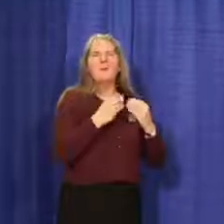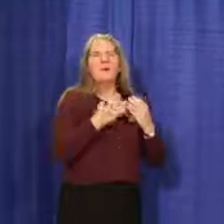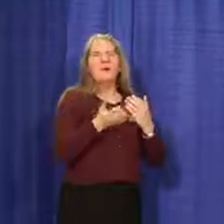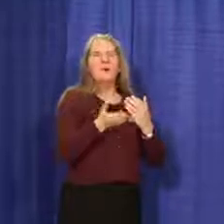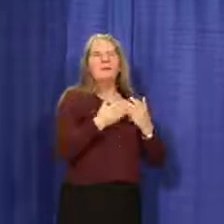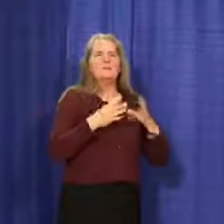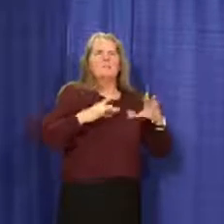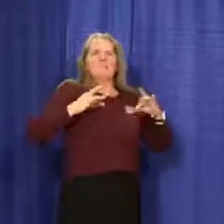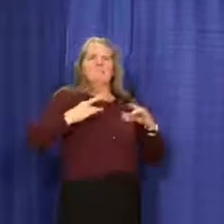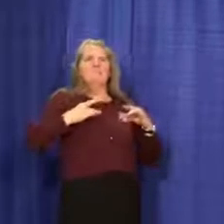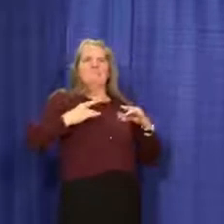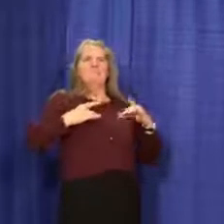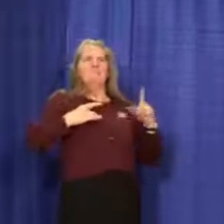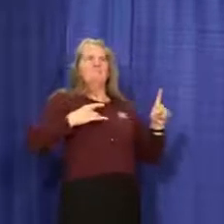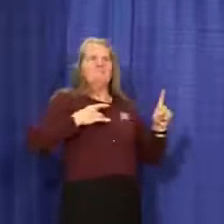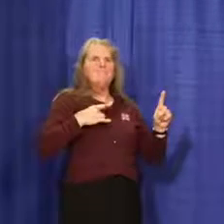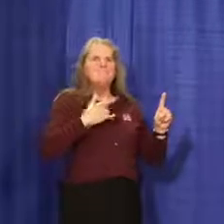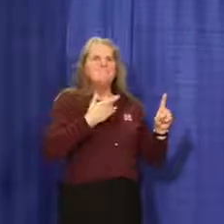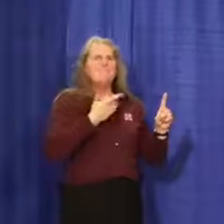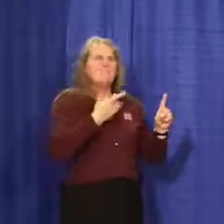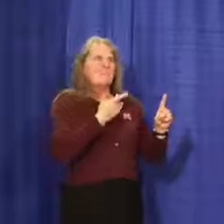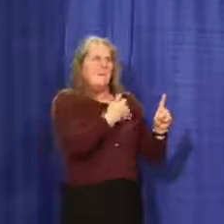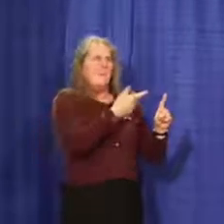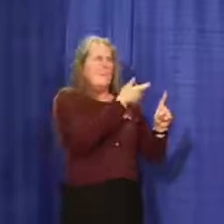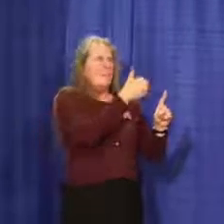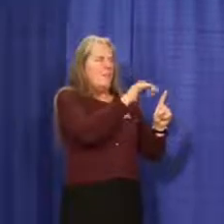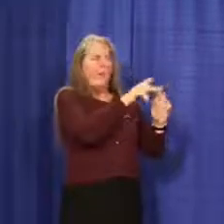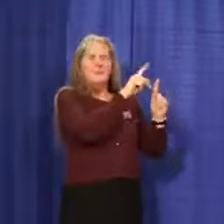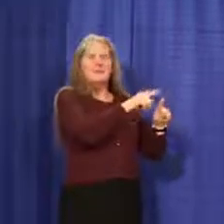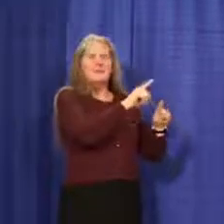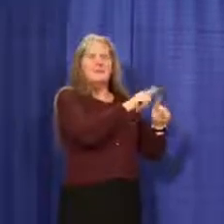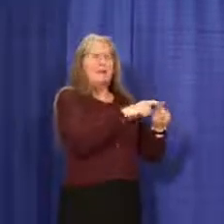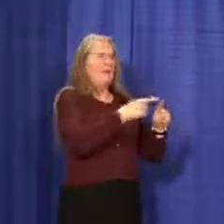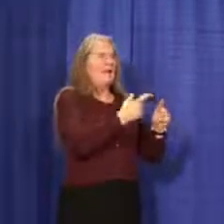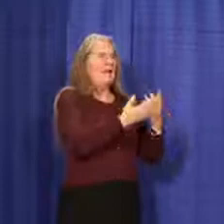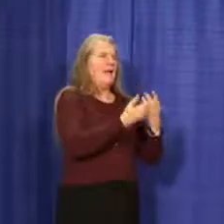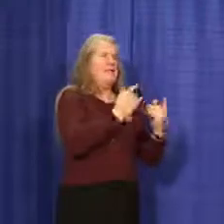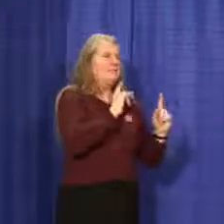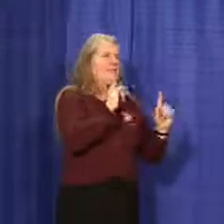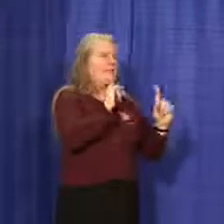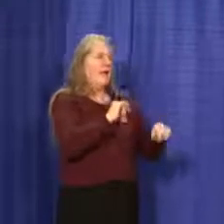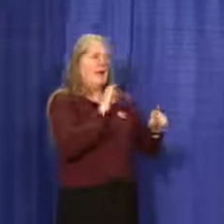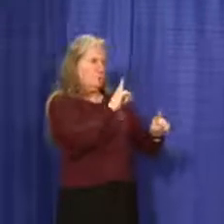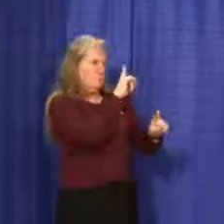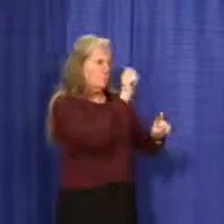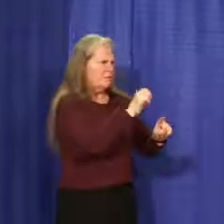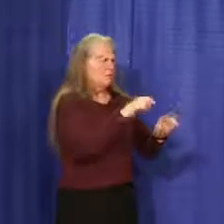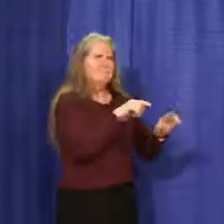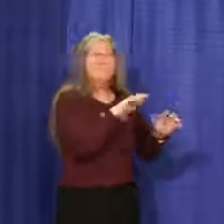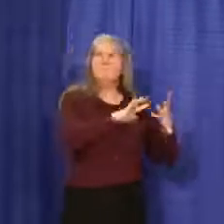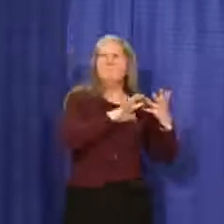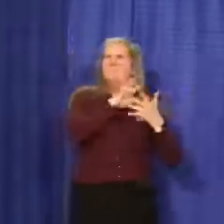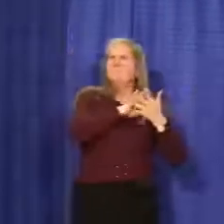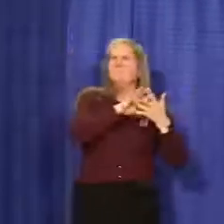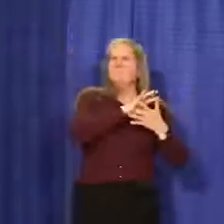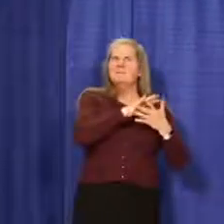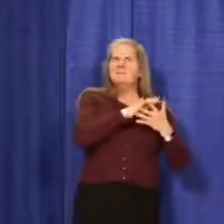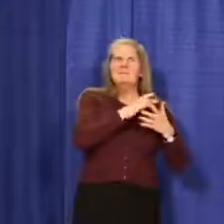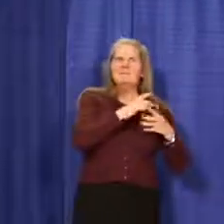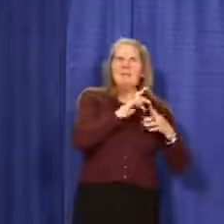contacts or where it may be difficult to elicit information from that person about whether symptoms are actually occurring or not.